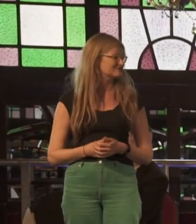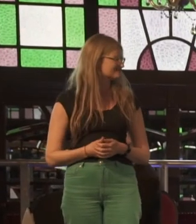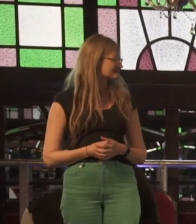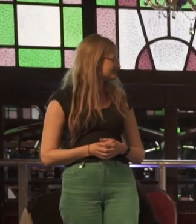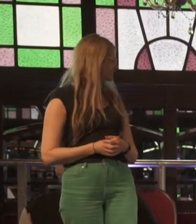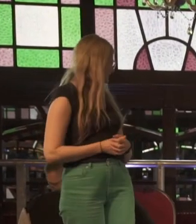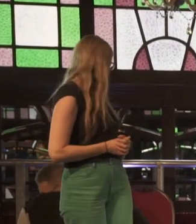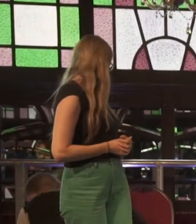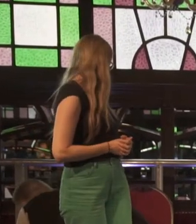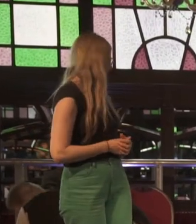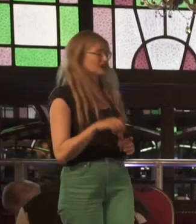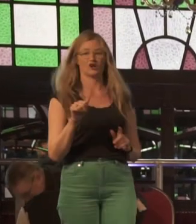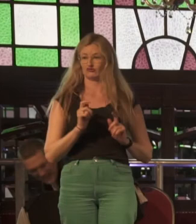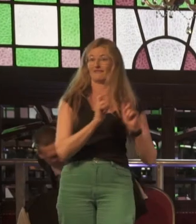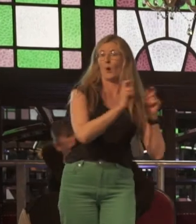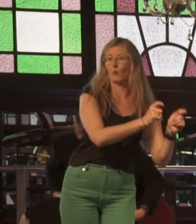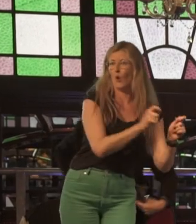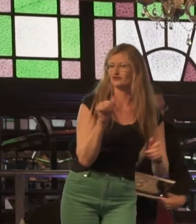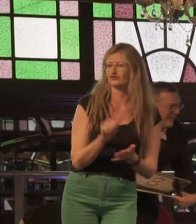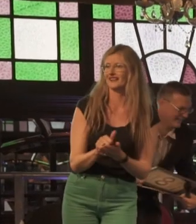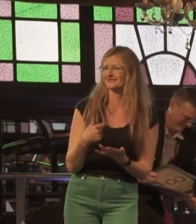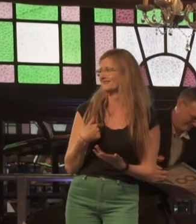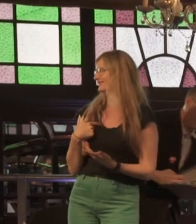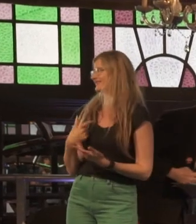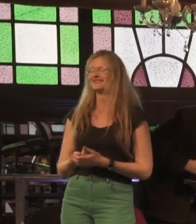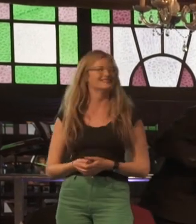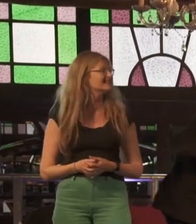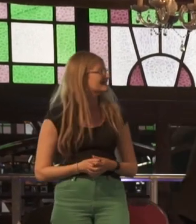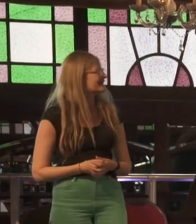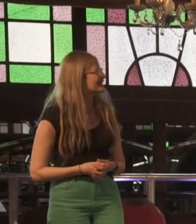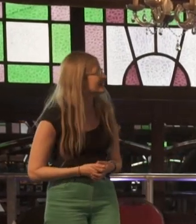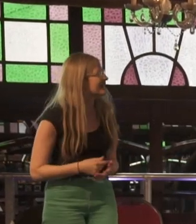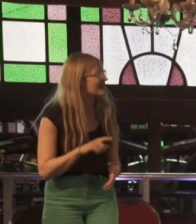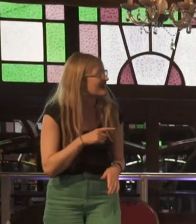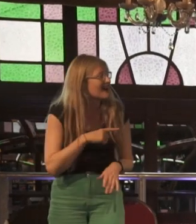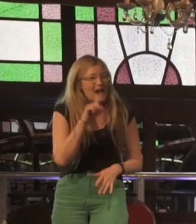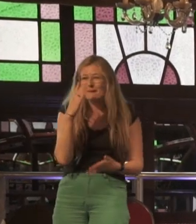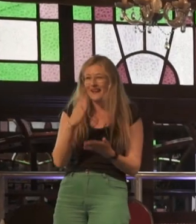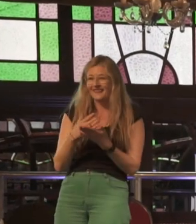Sorry, I should get the award. I can't quite believe it. I really wanted this!